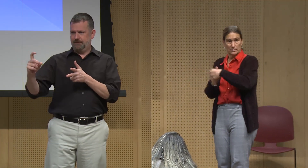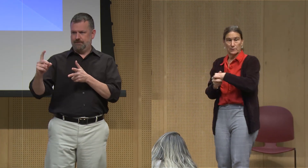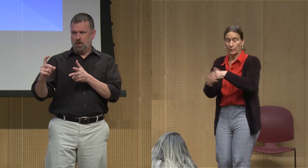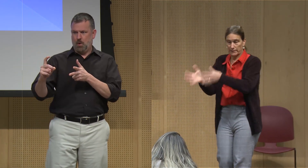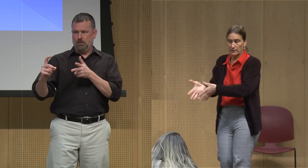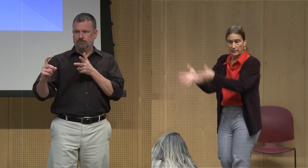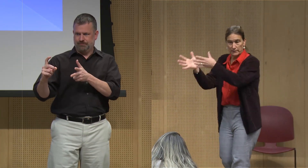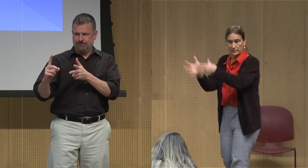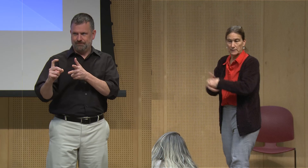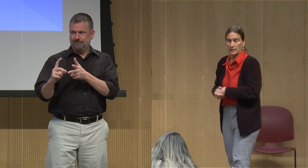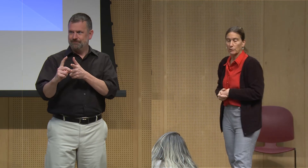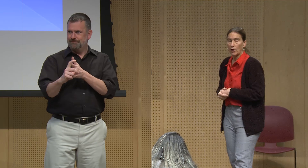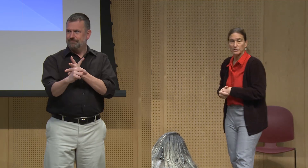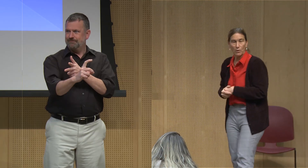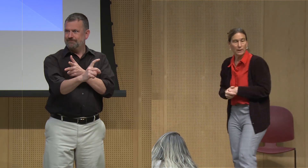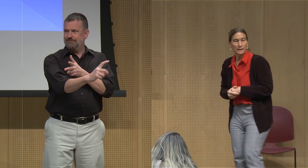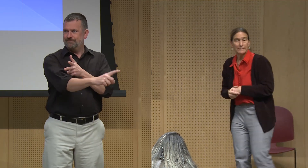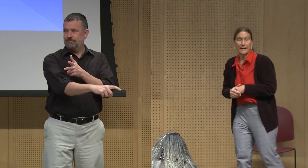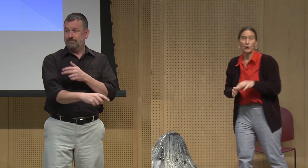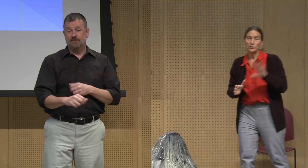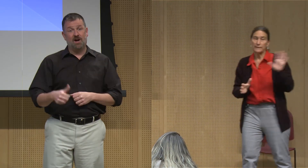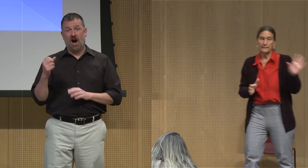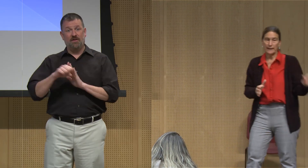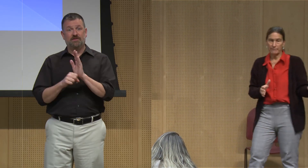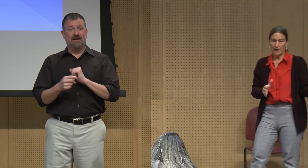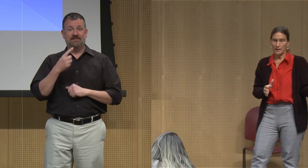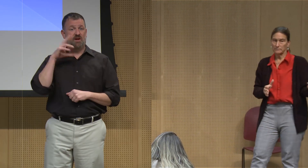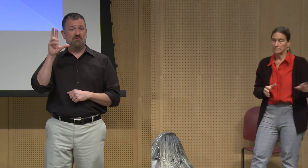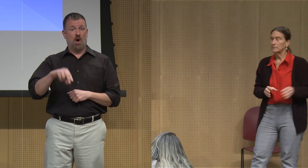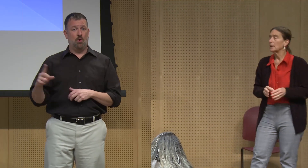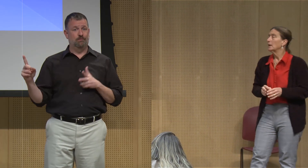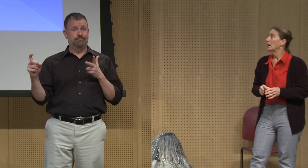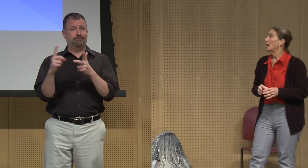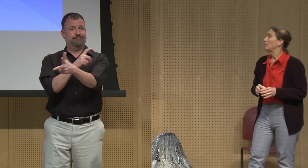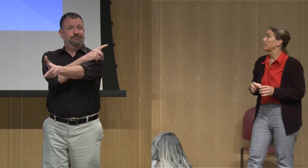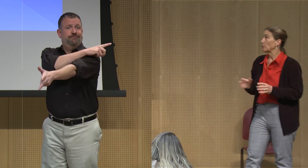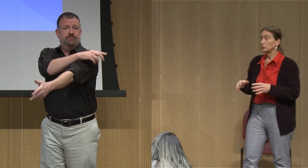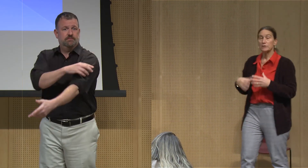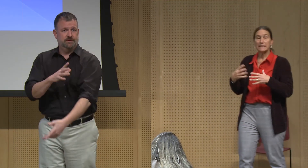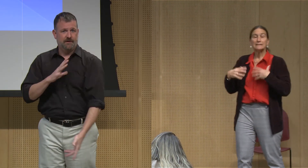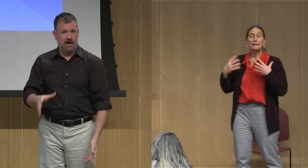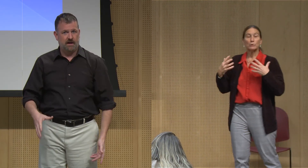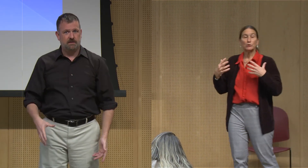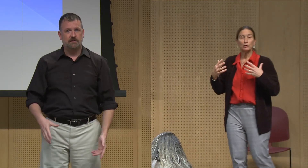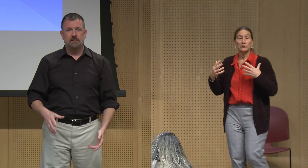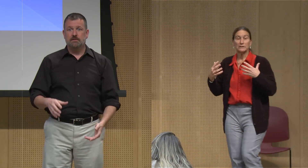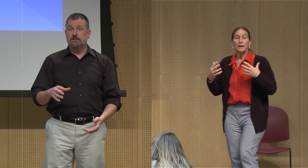OR IN THE CROSSWALK. NOT ALL STATES HAVE THAT. UM, BUT THOSE ARE THINGS THAT REDUCE--BECAUSE